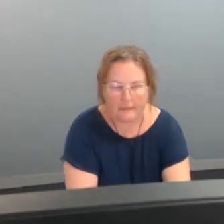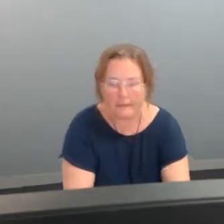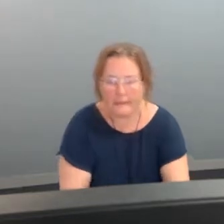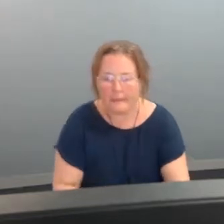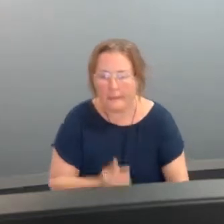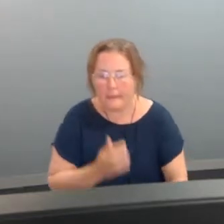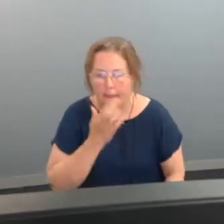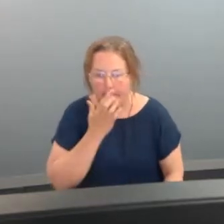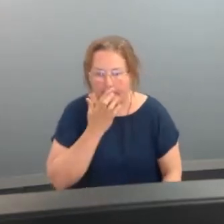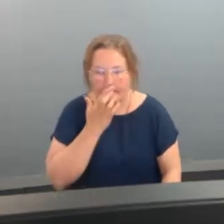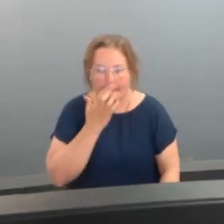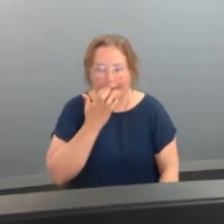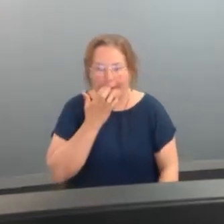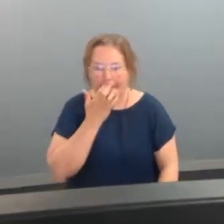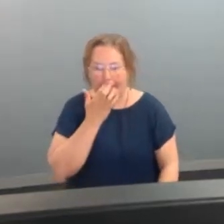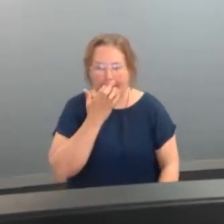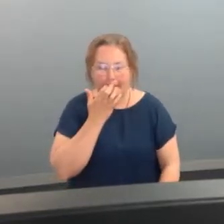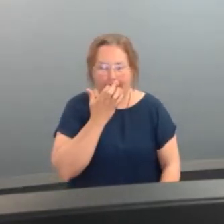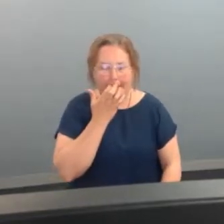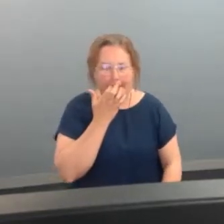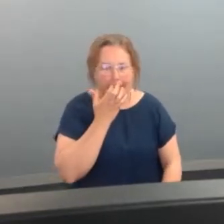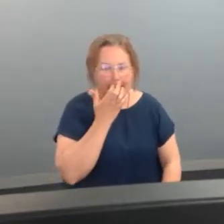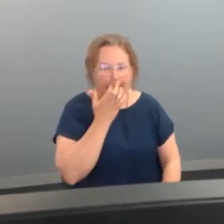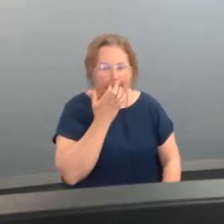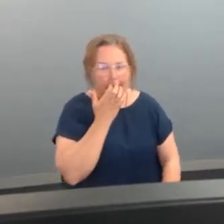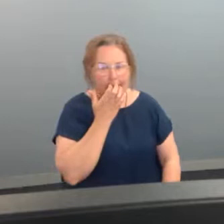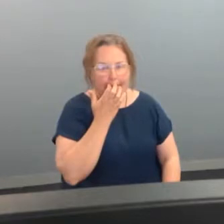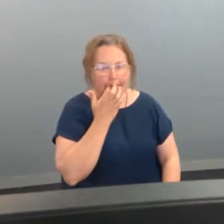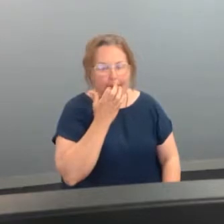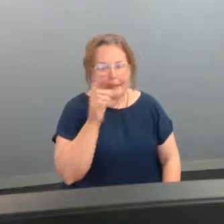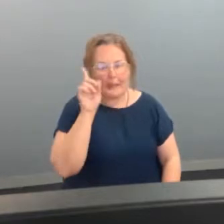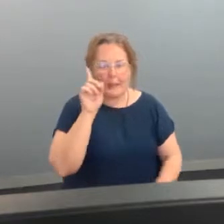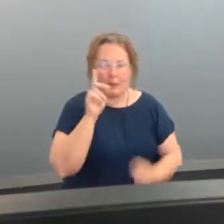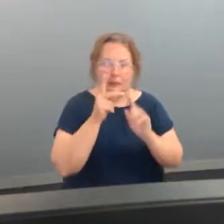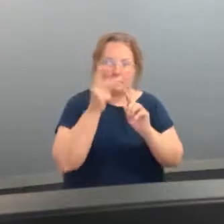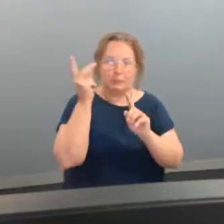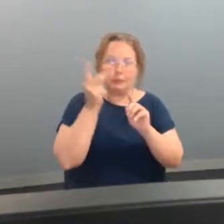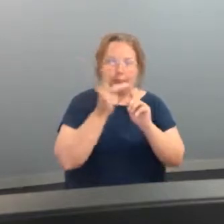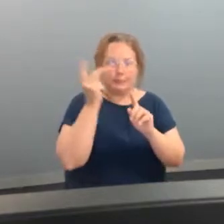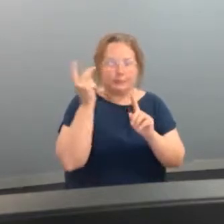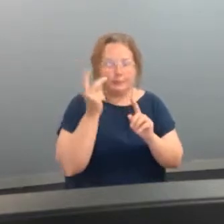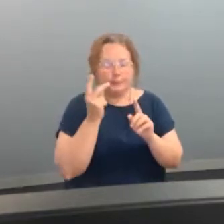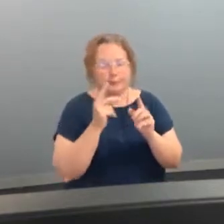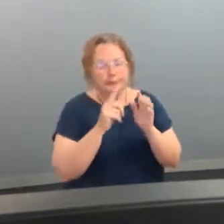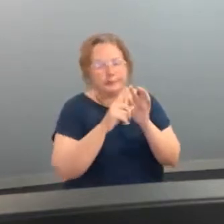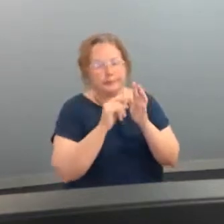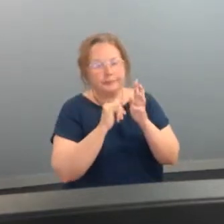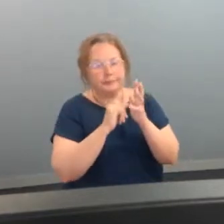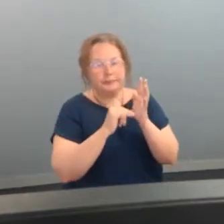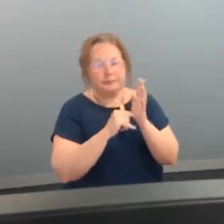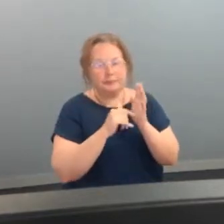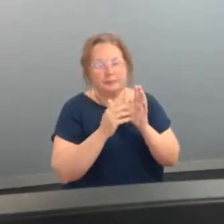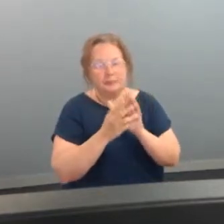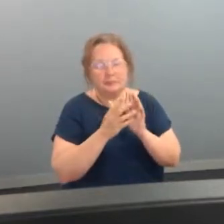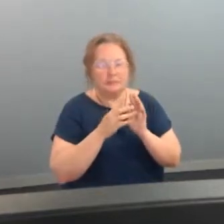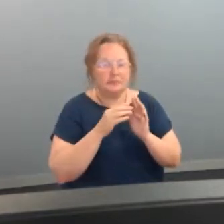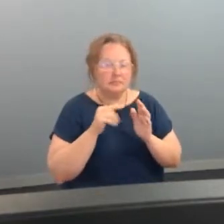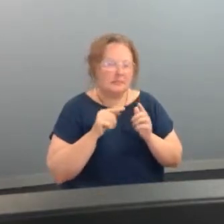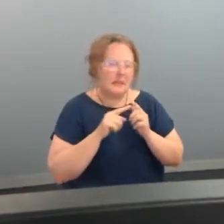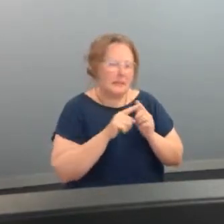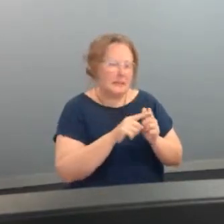so important. » I'm just conscious we've